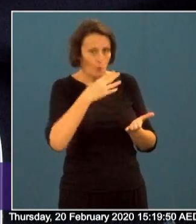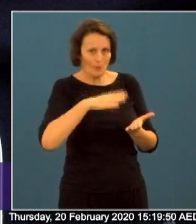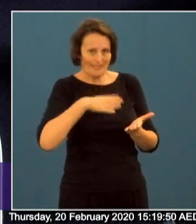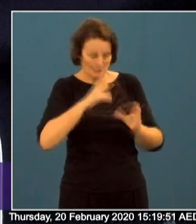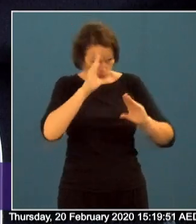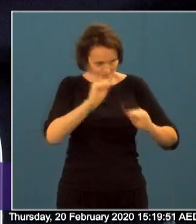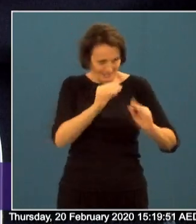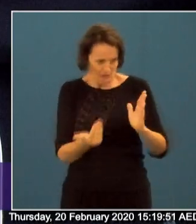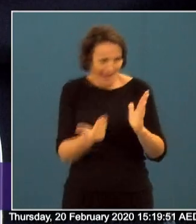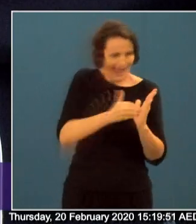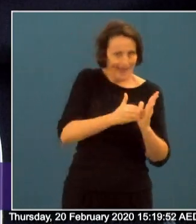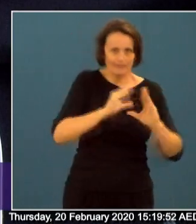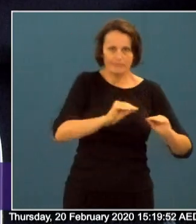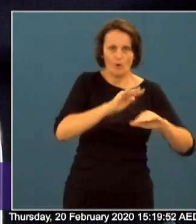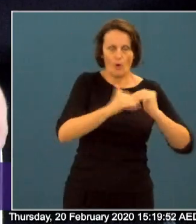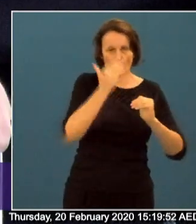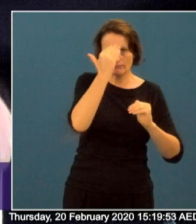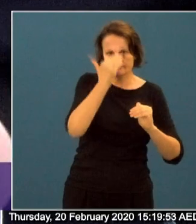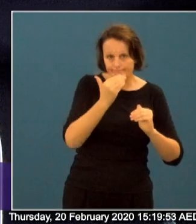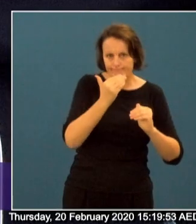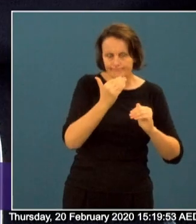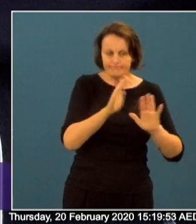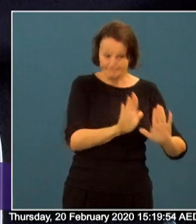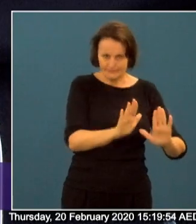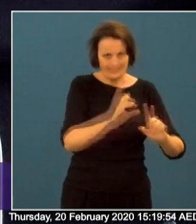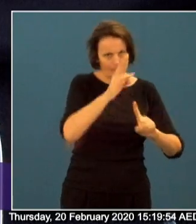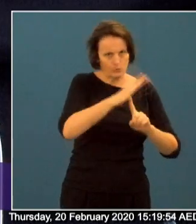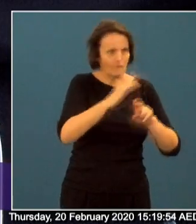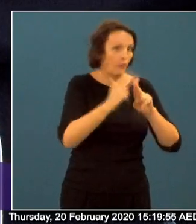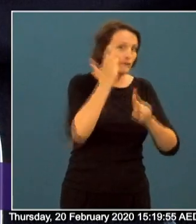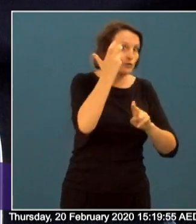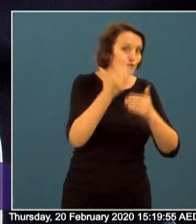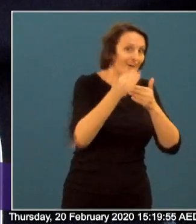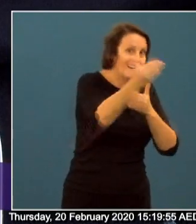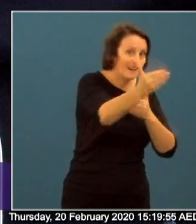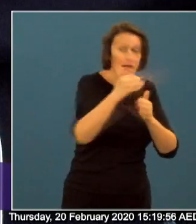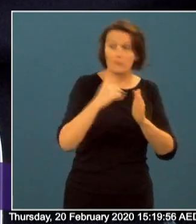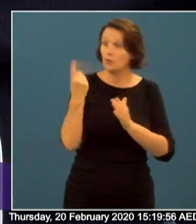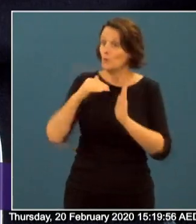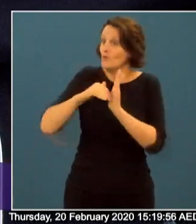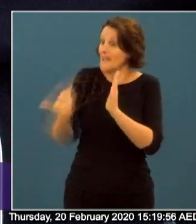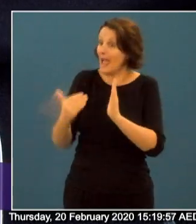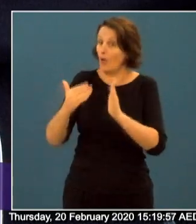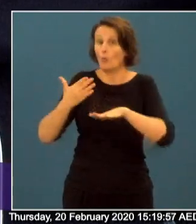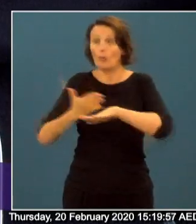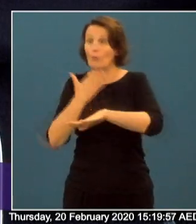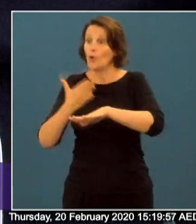But I think we can also train existing health professionals. For example, I was involved with a small project in —